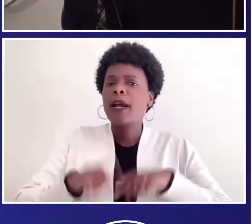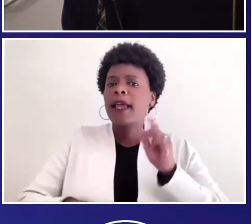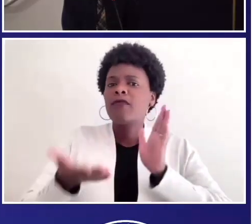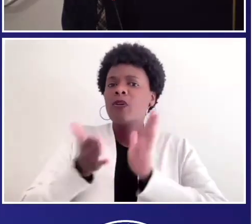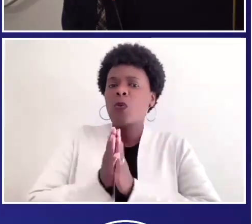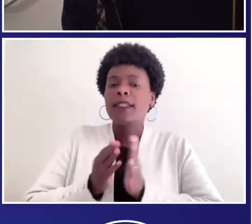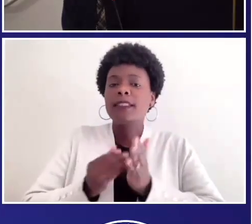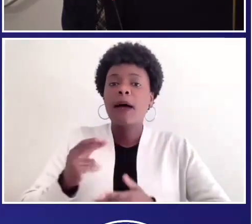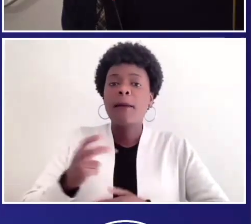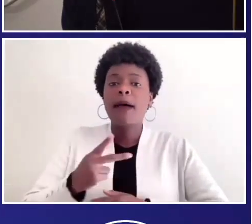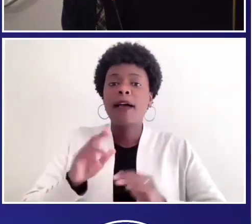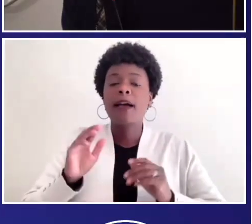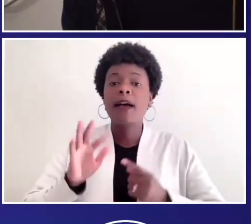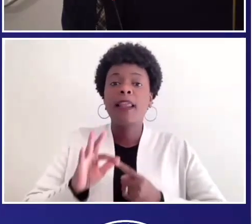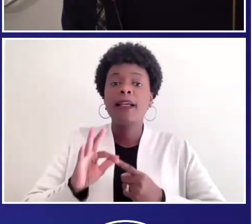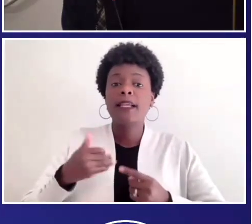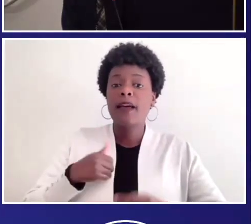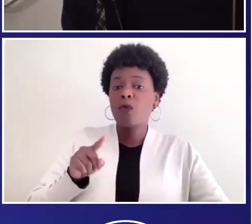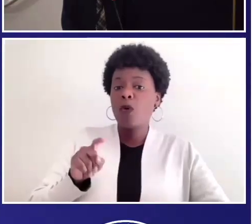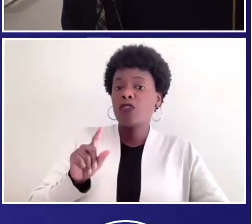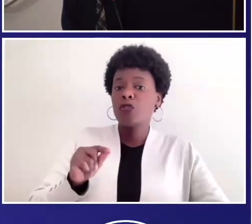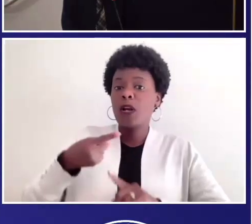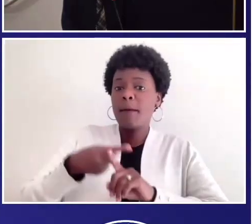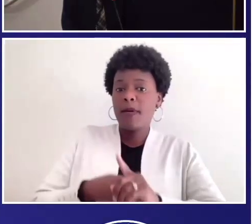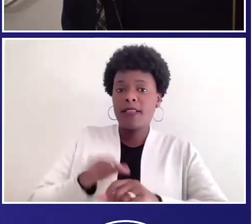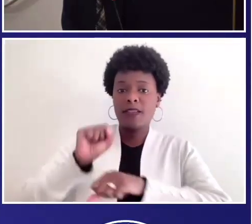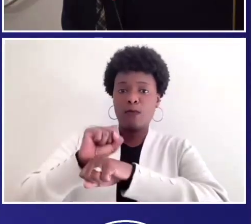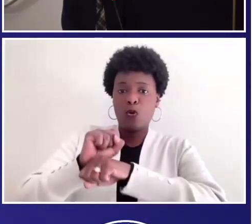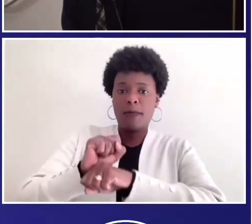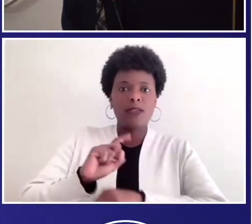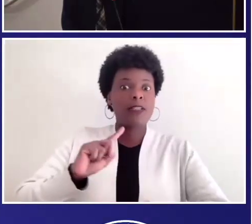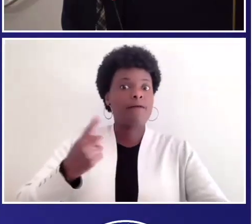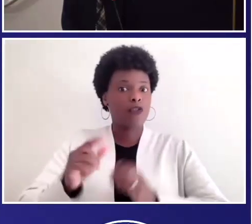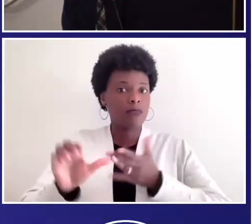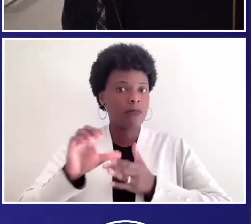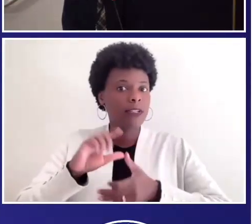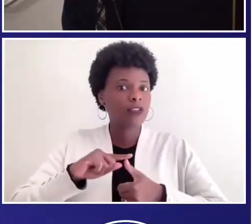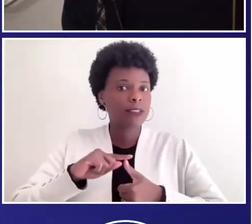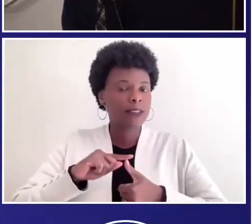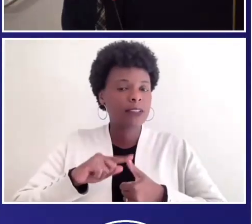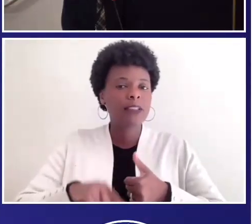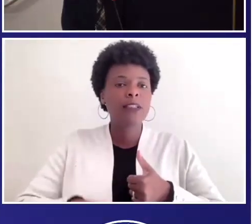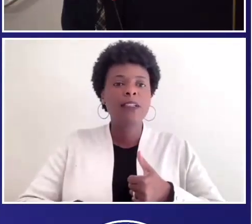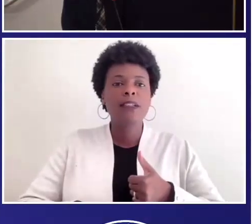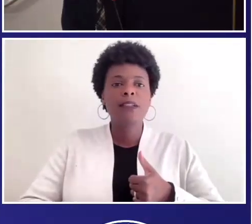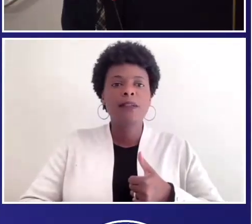unless they have 120 months of employment. So that's the first thing, right? Like they have to have that, that, that month -- that number of months of